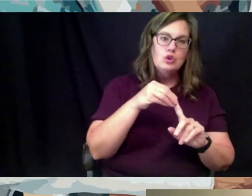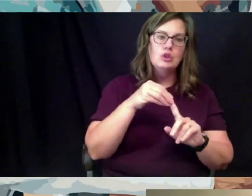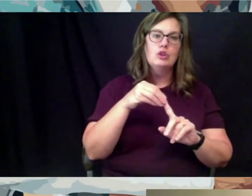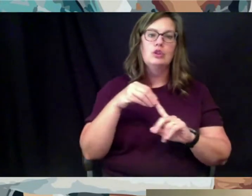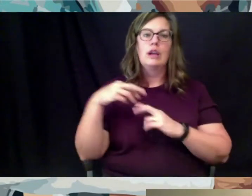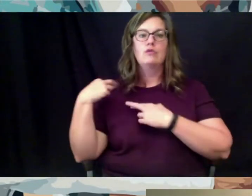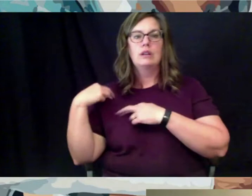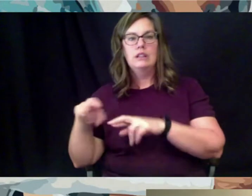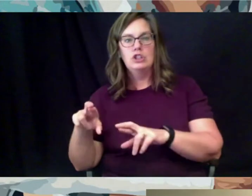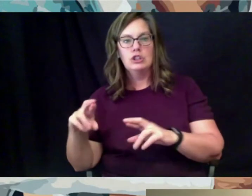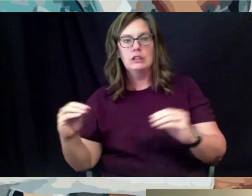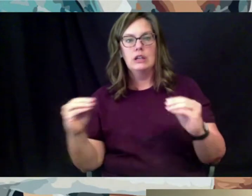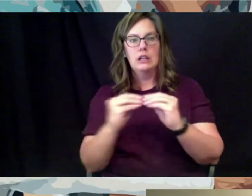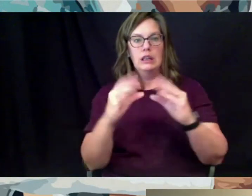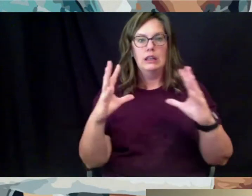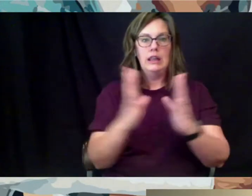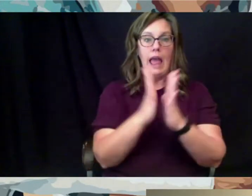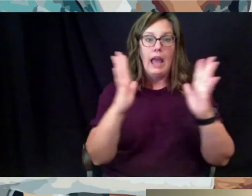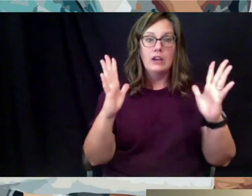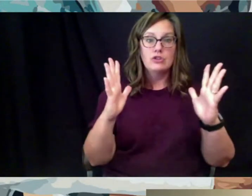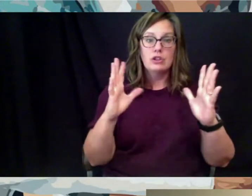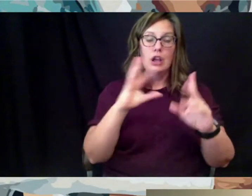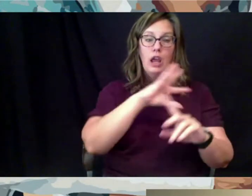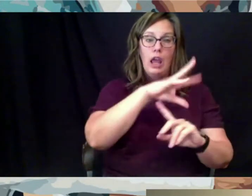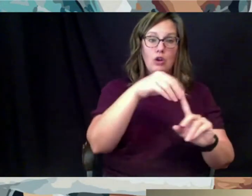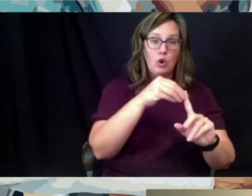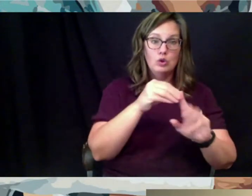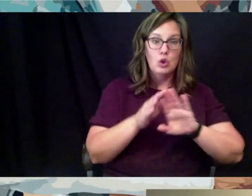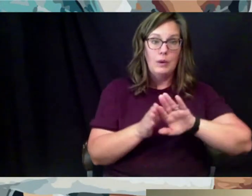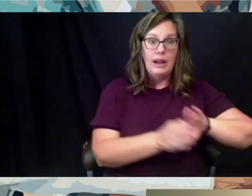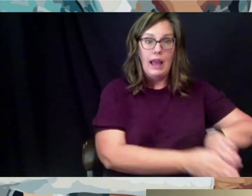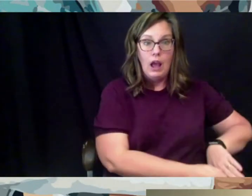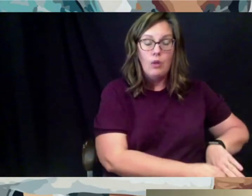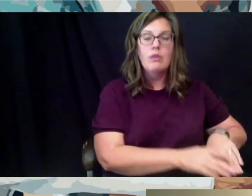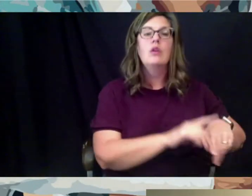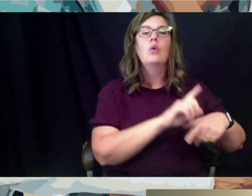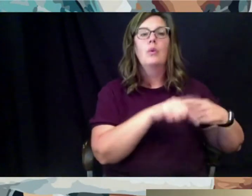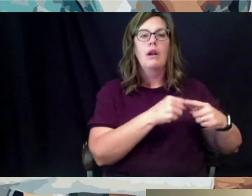and culture went out that's when a lot of the misogynistic elements superseded